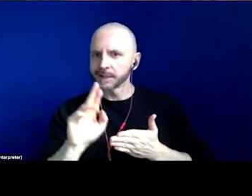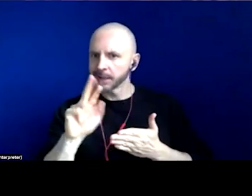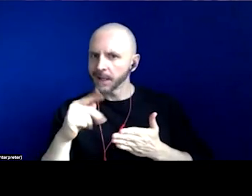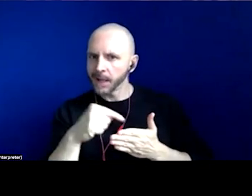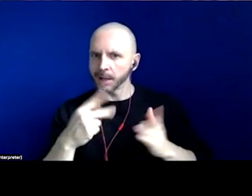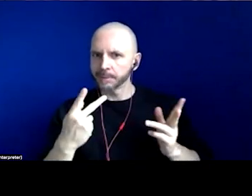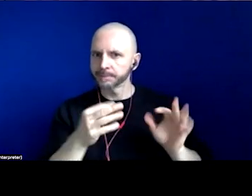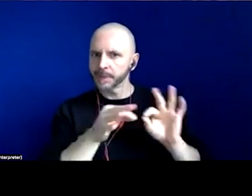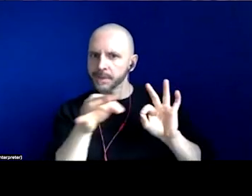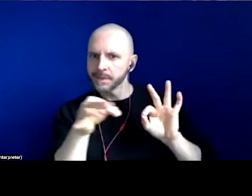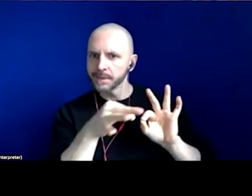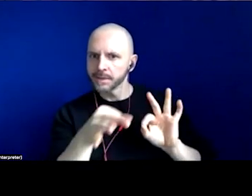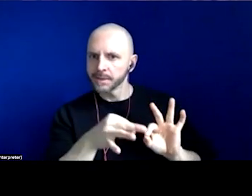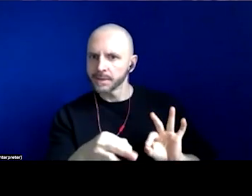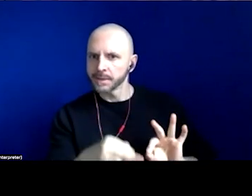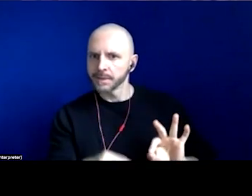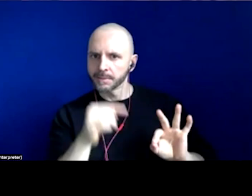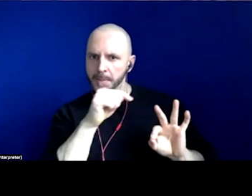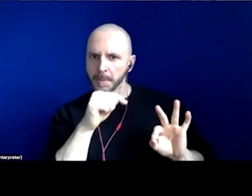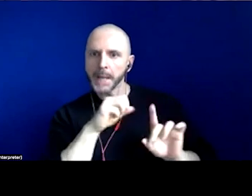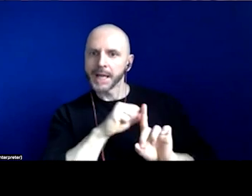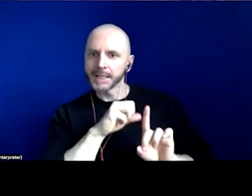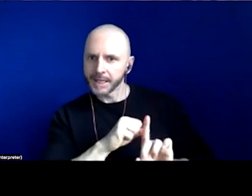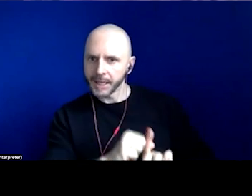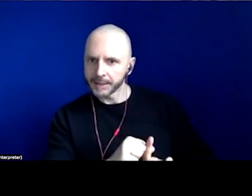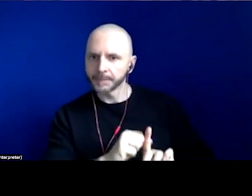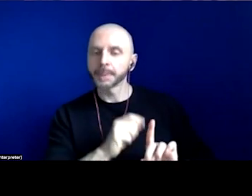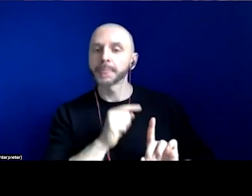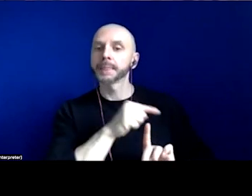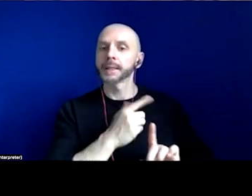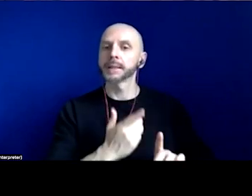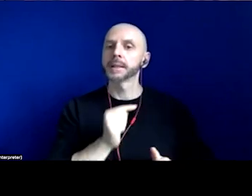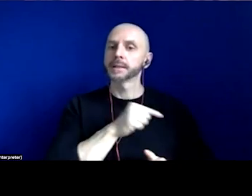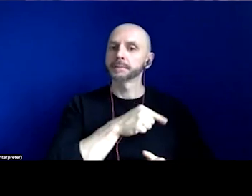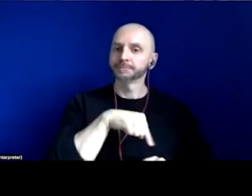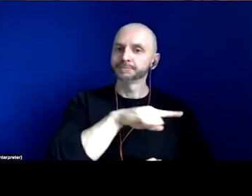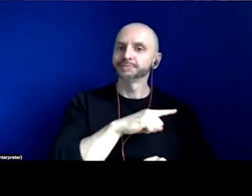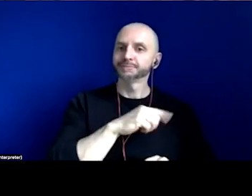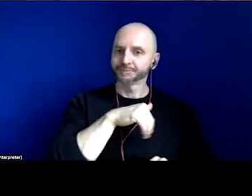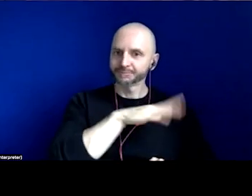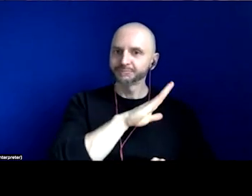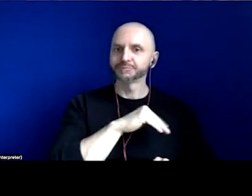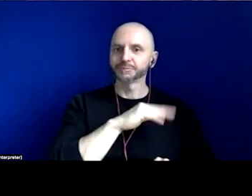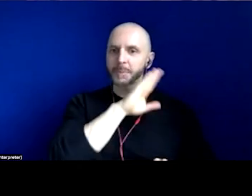while the group of experts finishes the day and goes to bed, our team is distributed around the